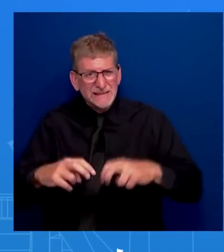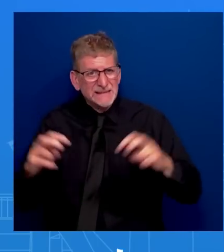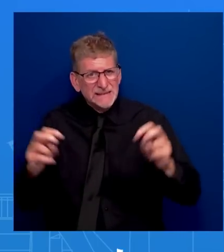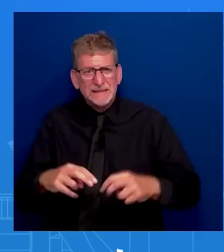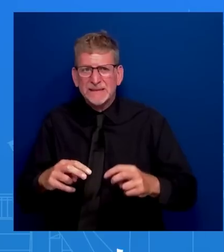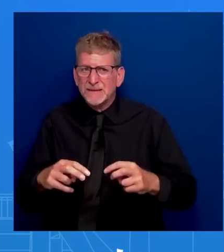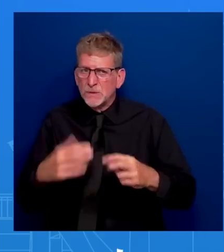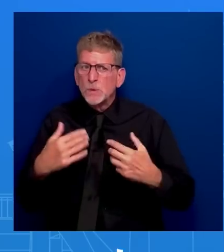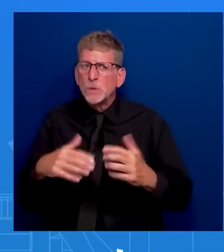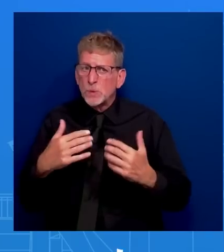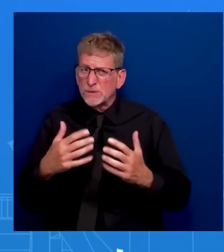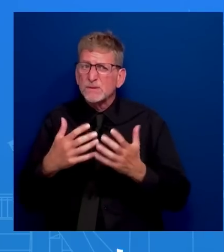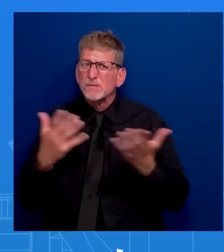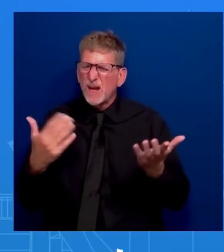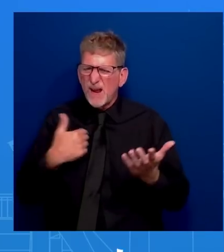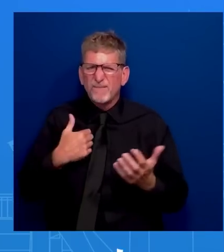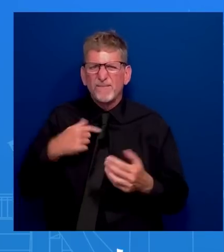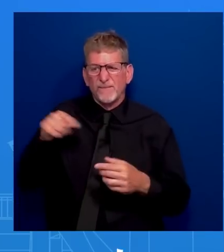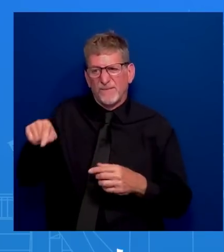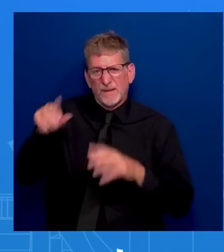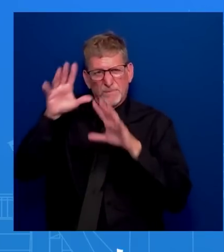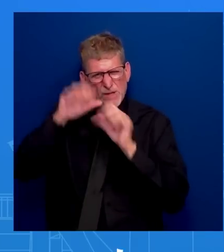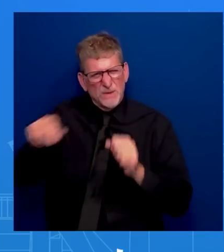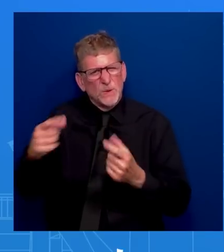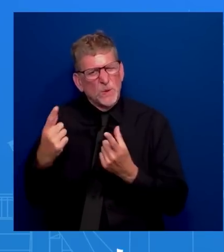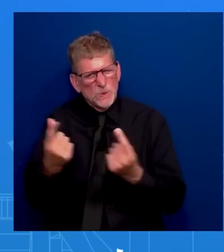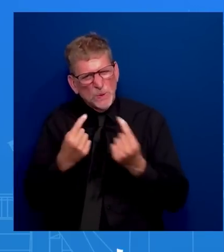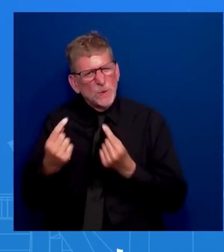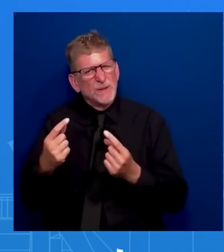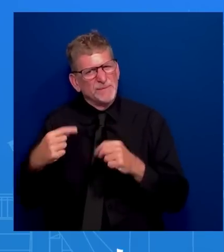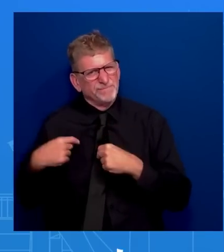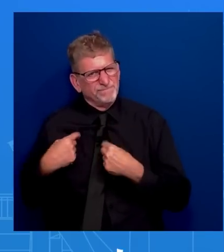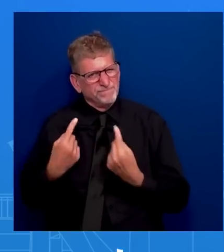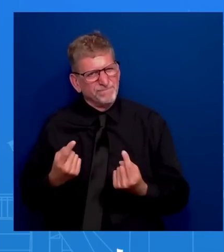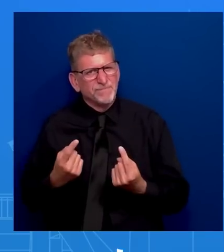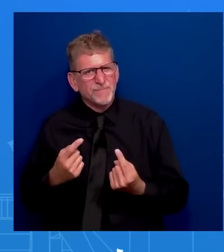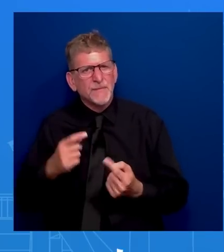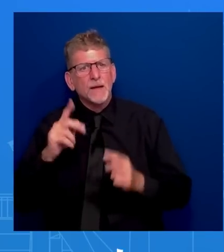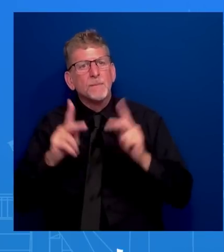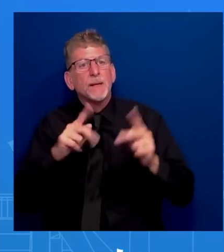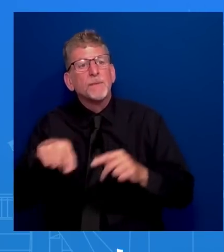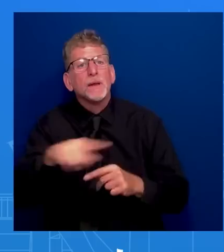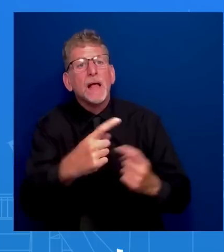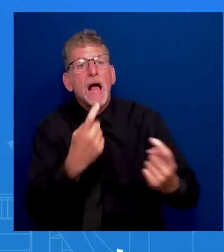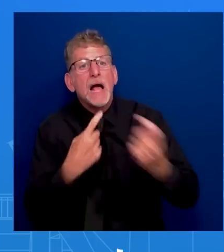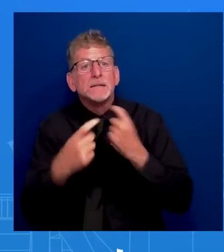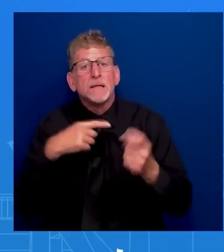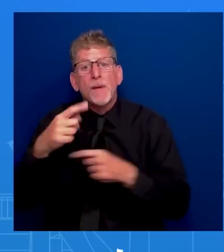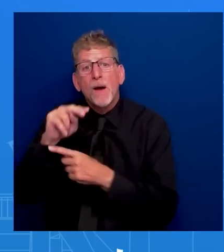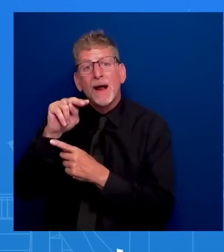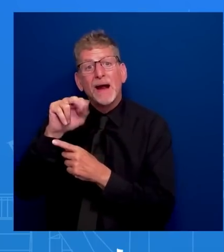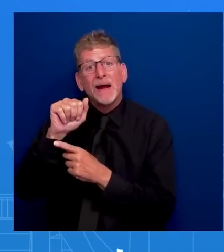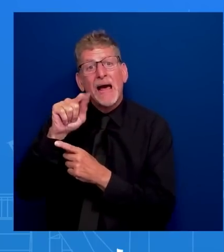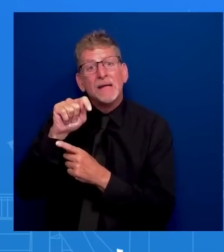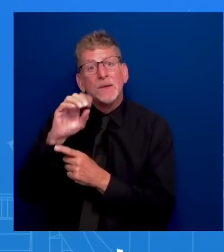somebody was asking me about NATO -- that is also important as well. NATO is the strongest that it's been in modern times